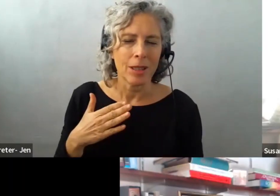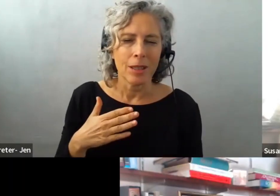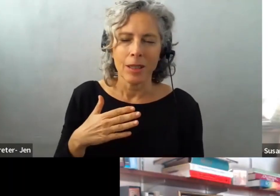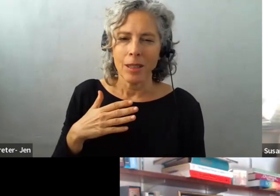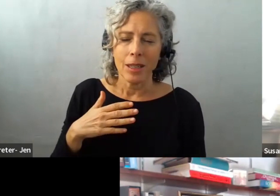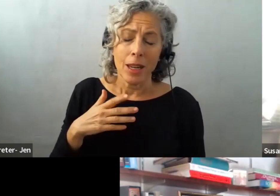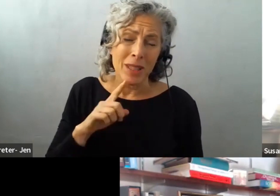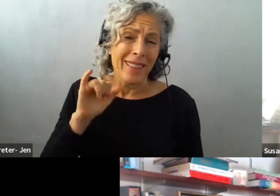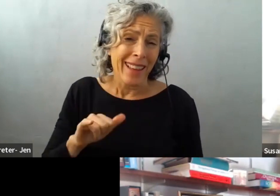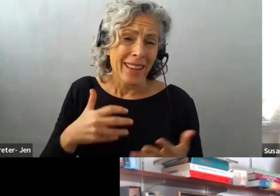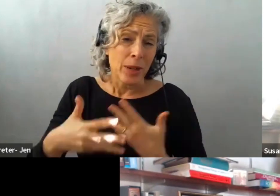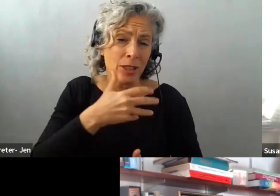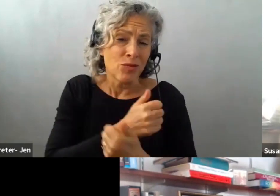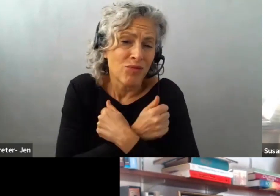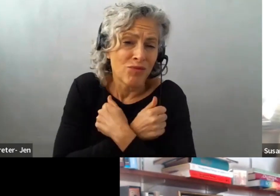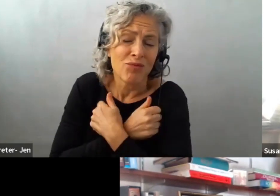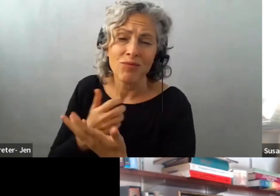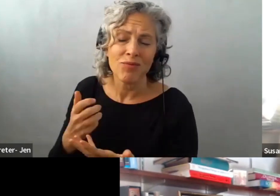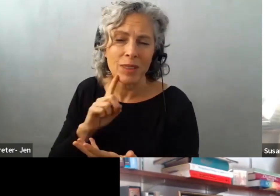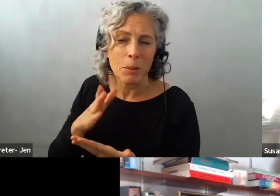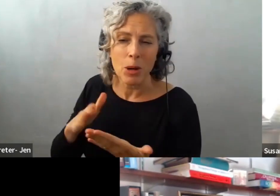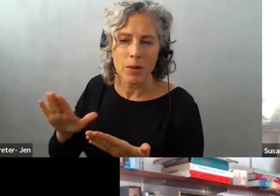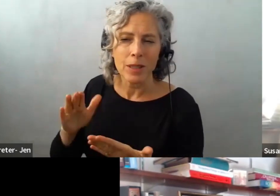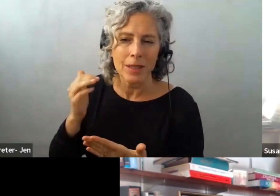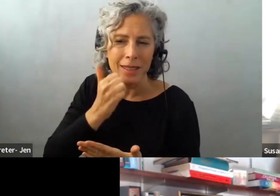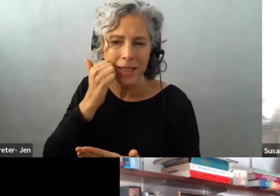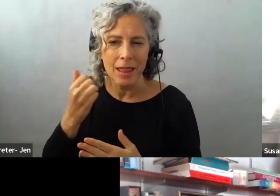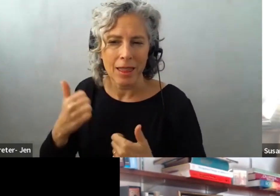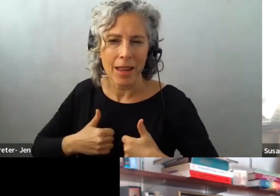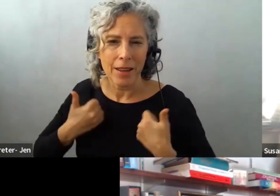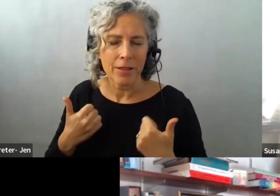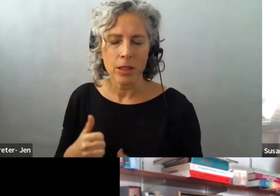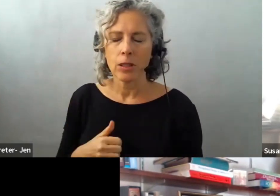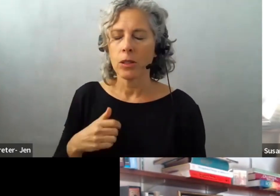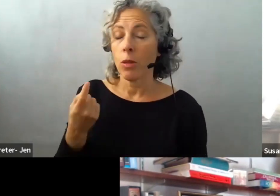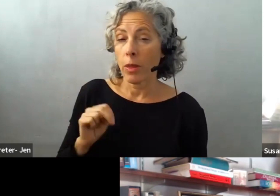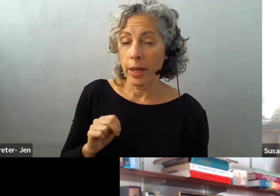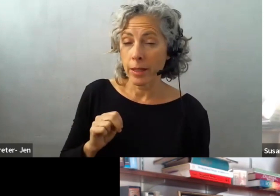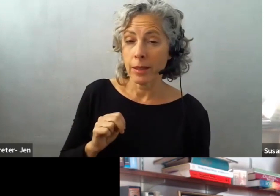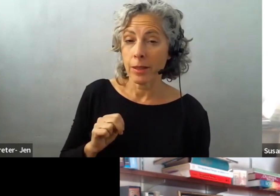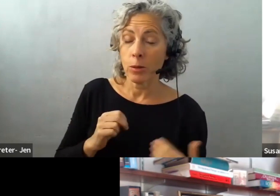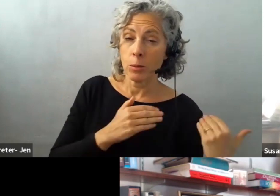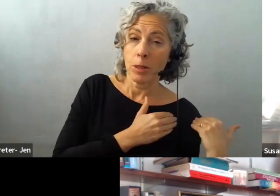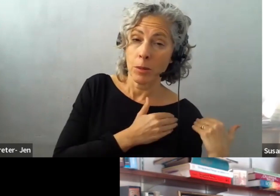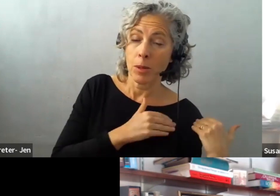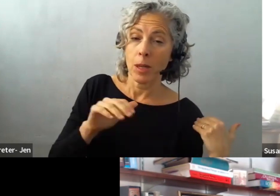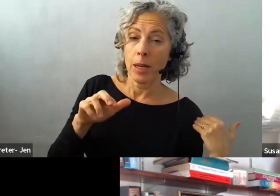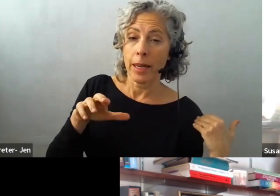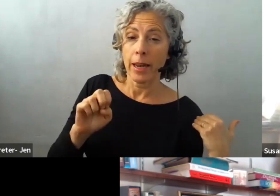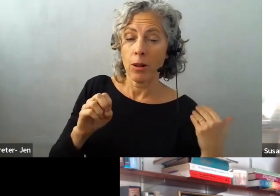life. And it really sell to his care provider, who's a man who's a year older than Andreas and a